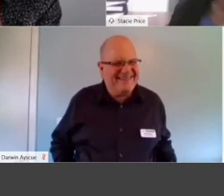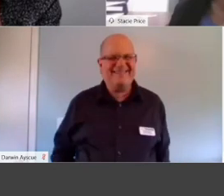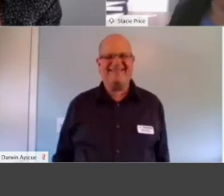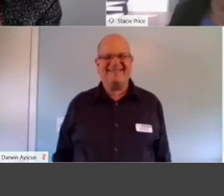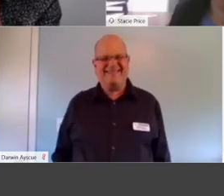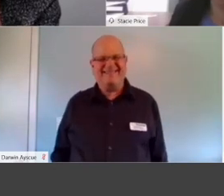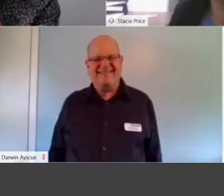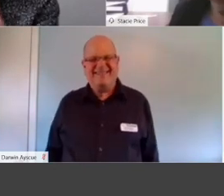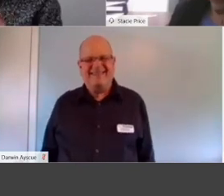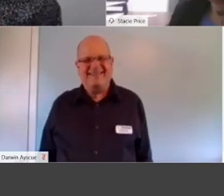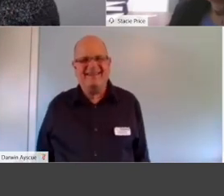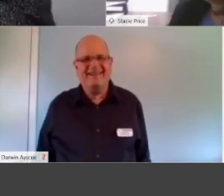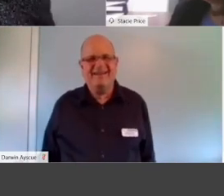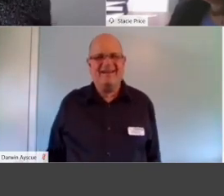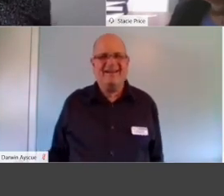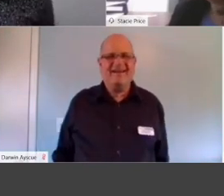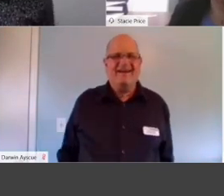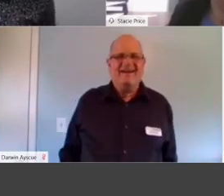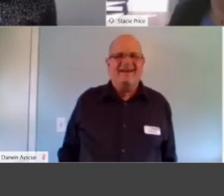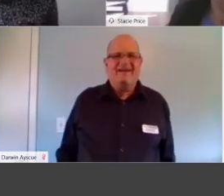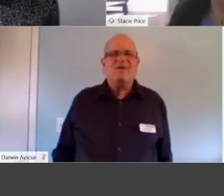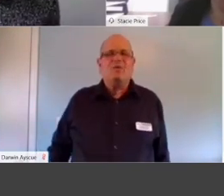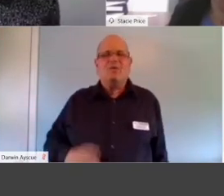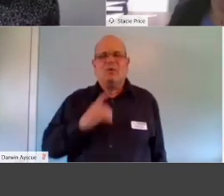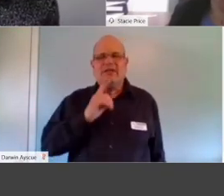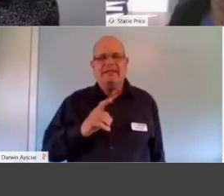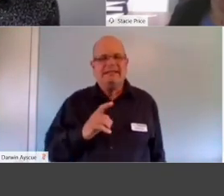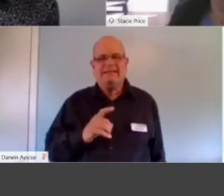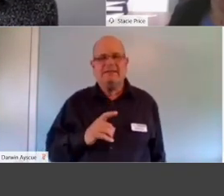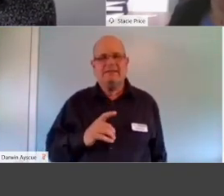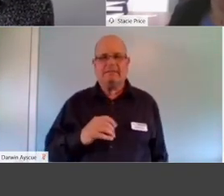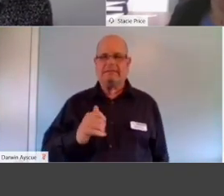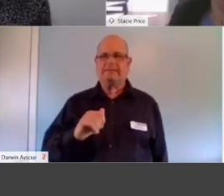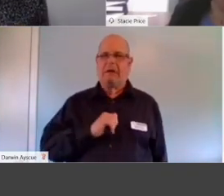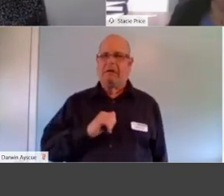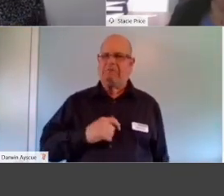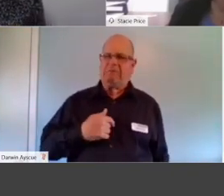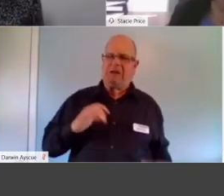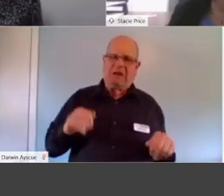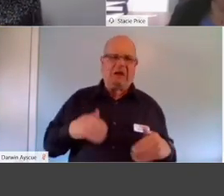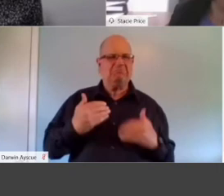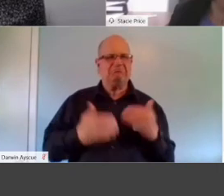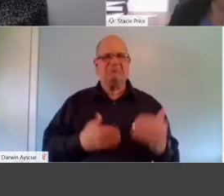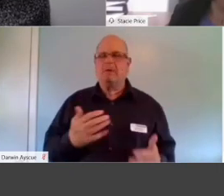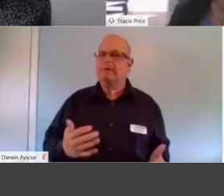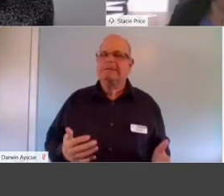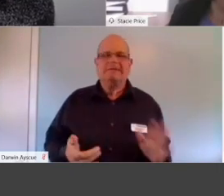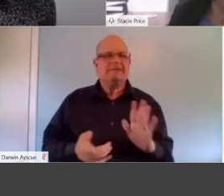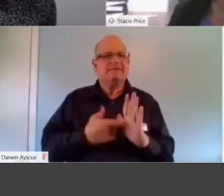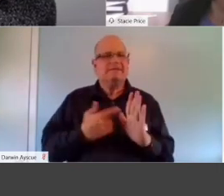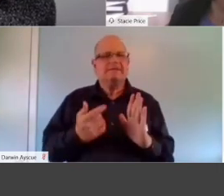like Stacie Price's. Basically trying to do it on your own.